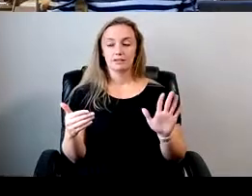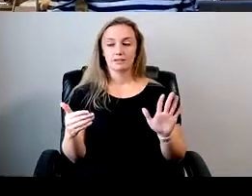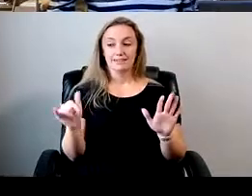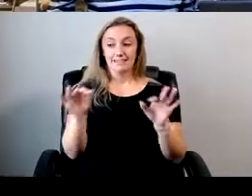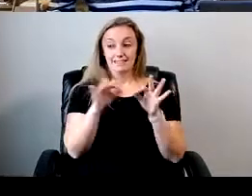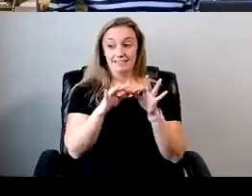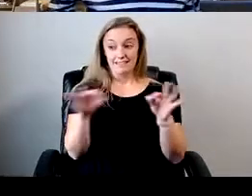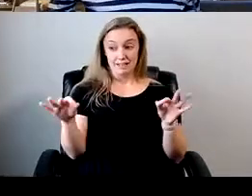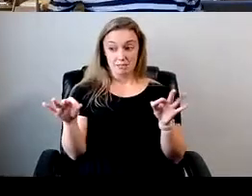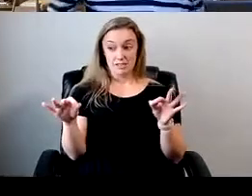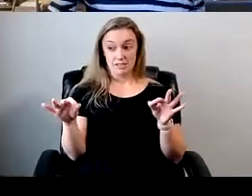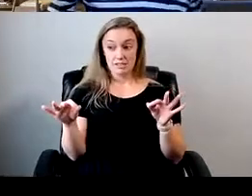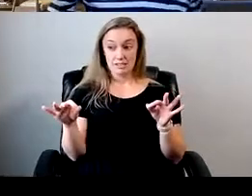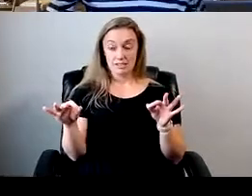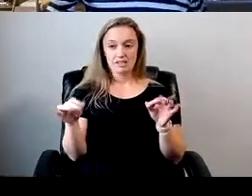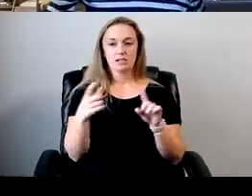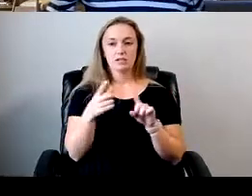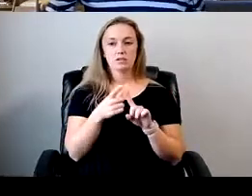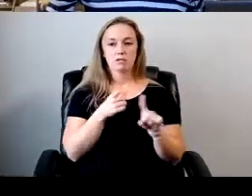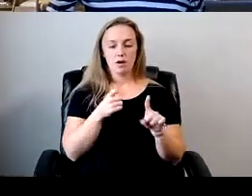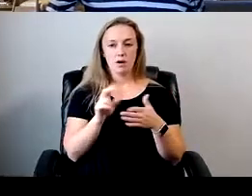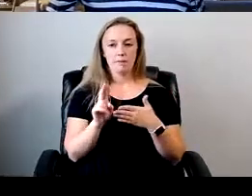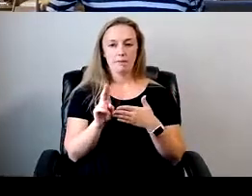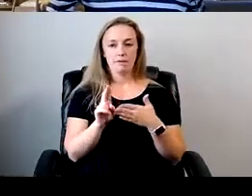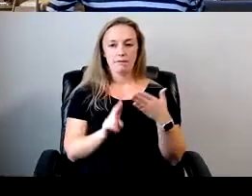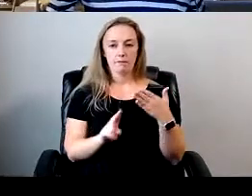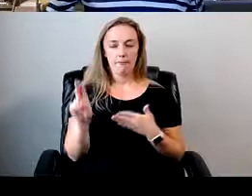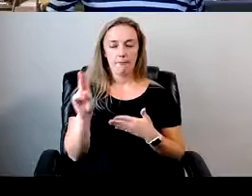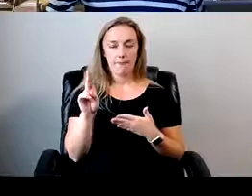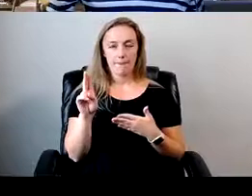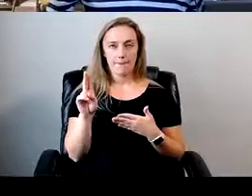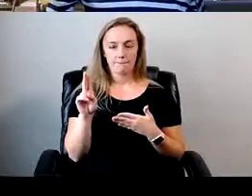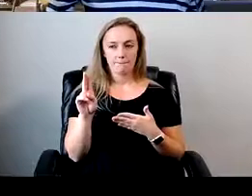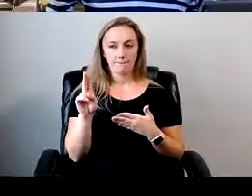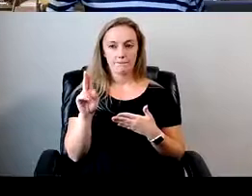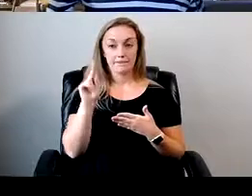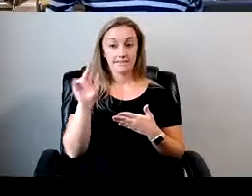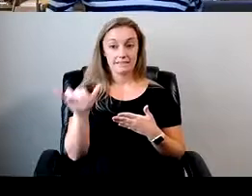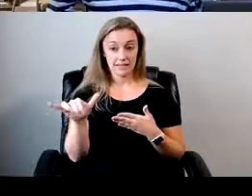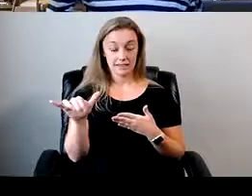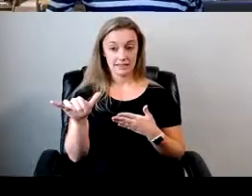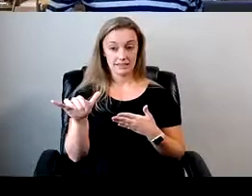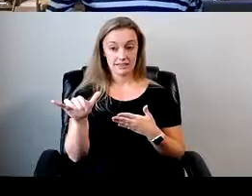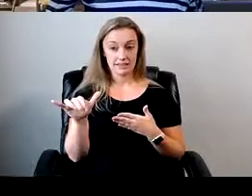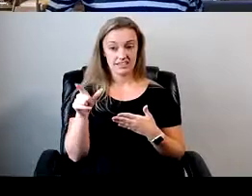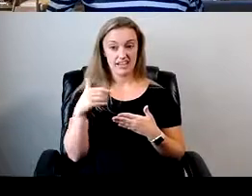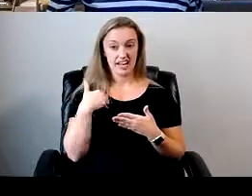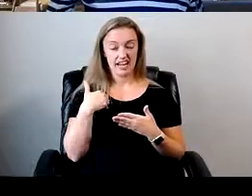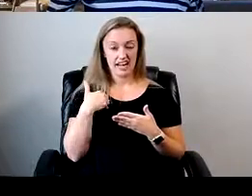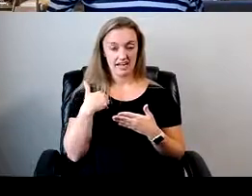comes from the University of Kentucky, they had a promotional video.